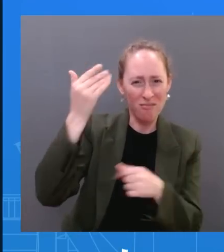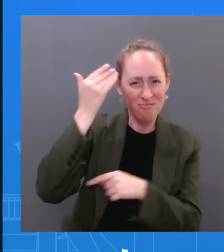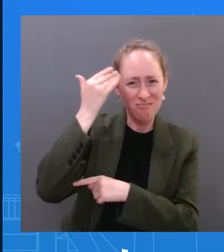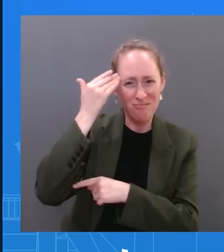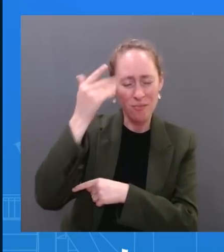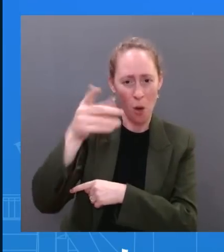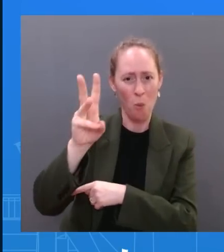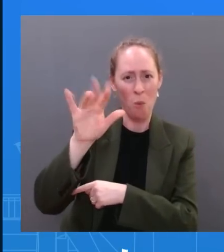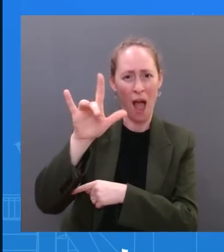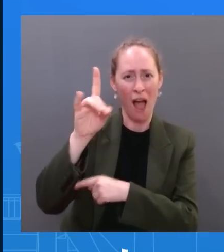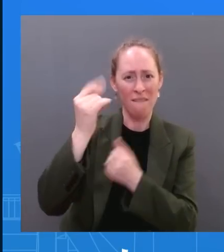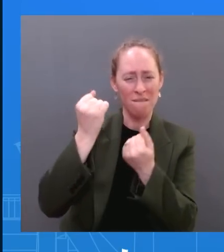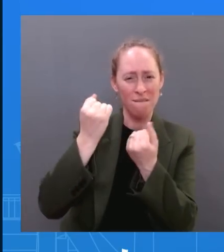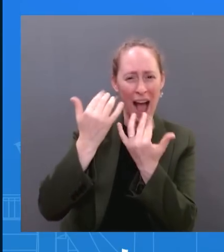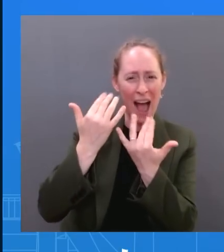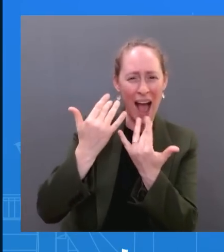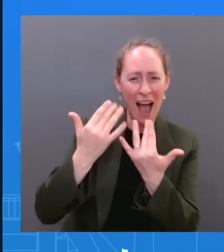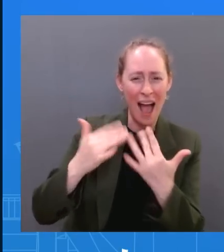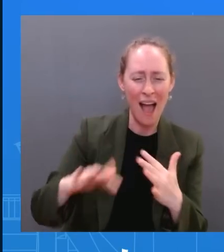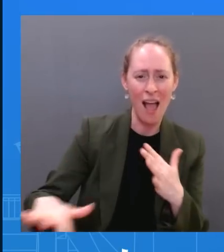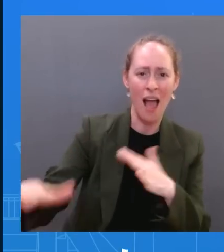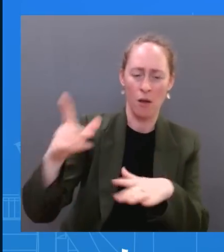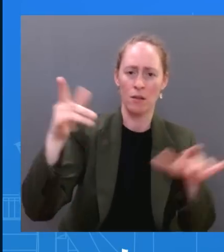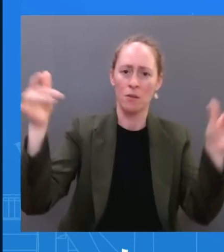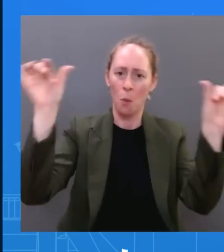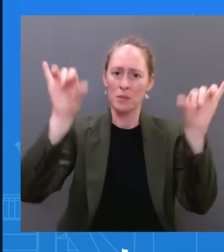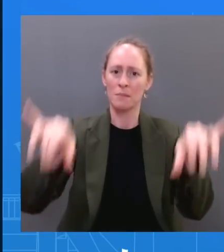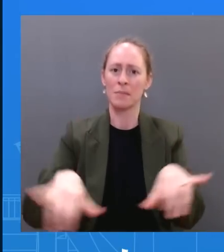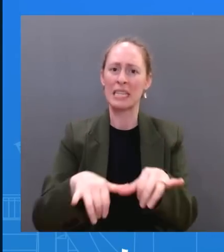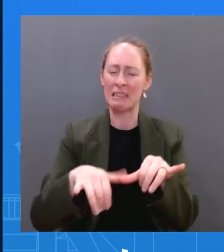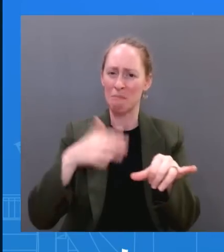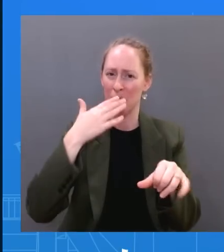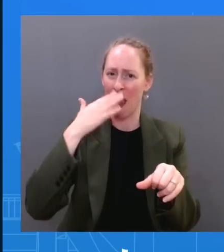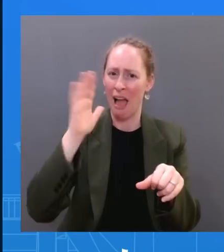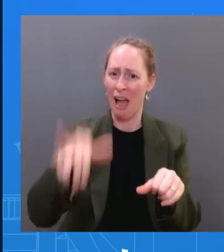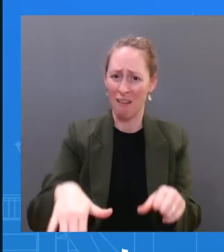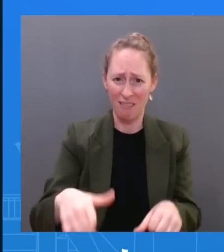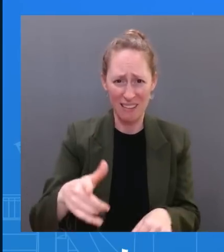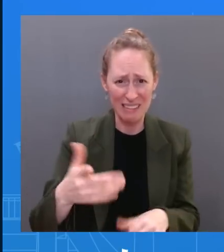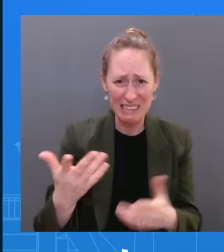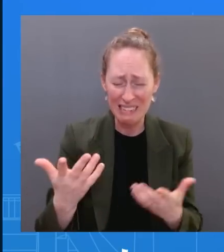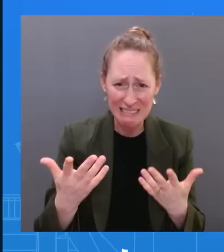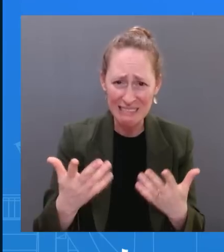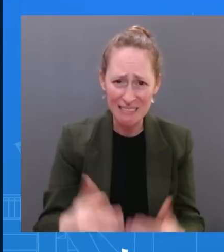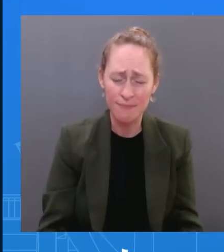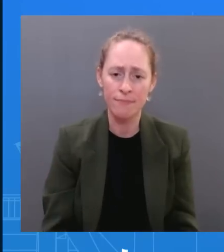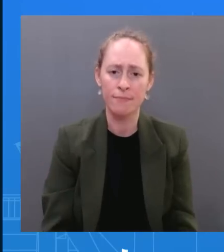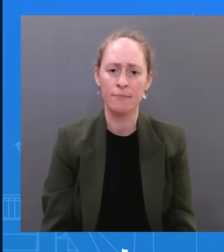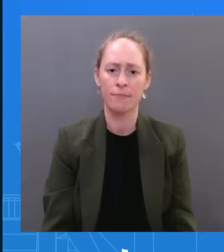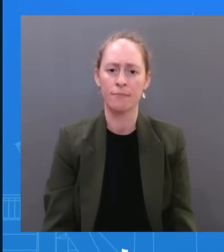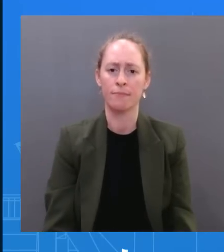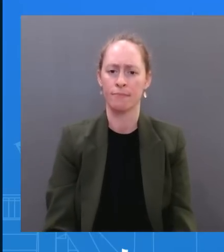to the team and lay out exactly what we're doing. We are in close contact, for sure, with local government,